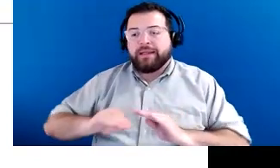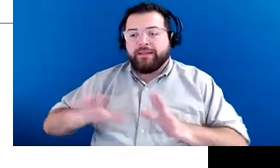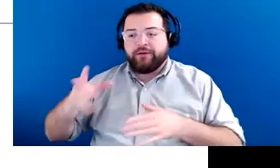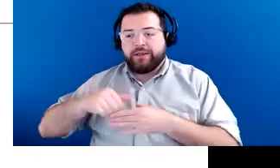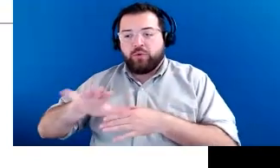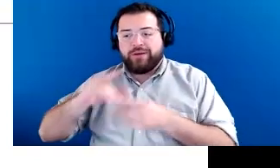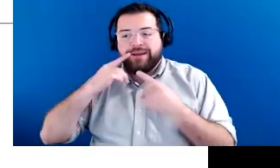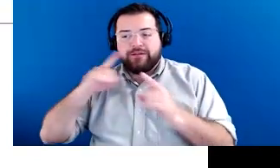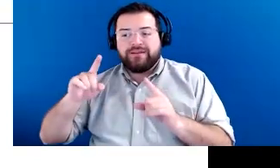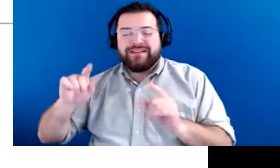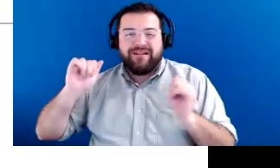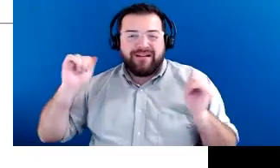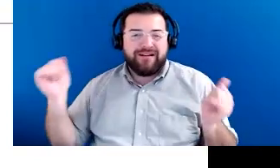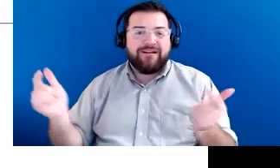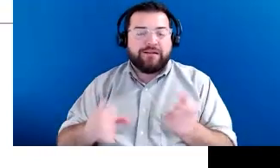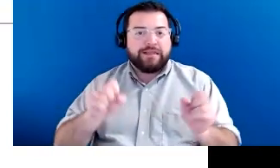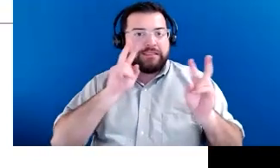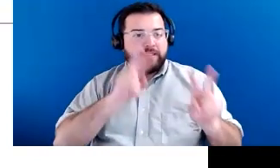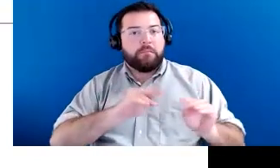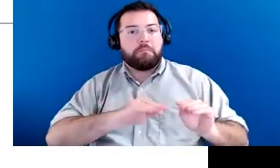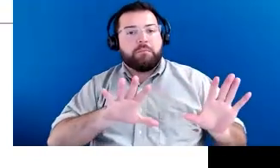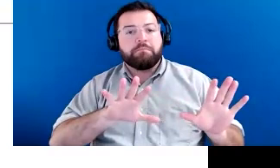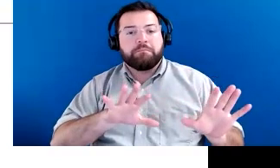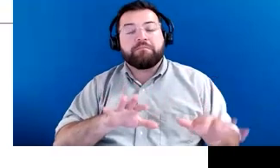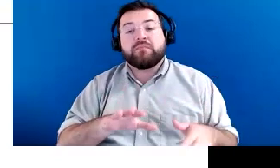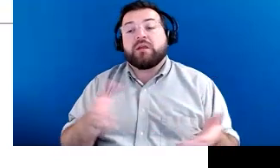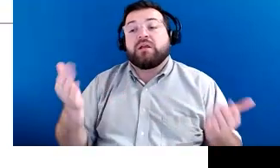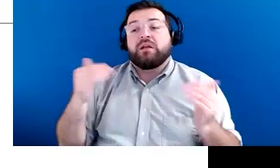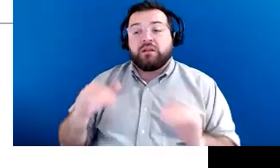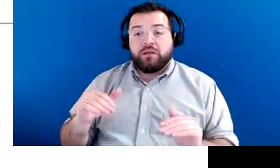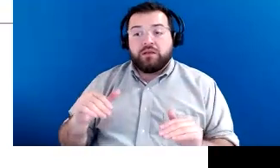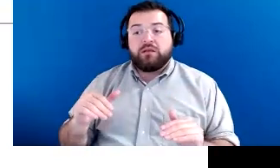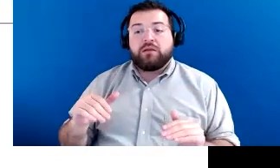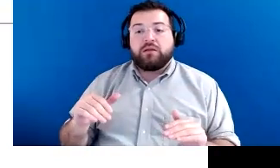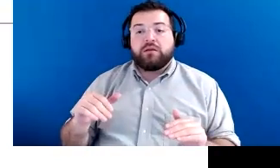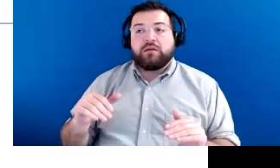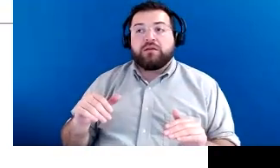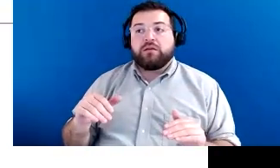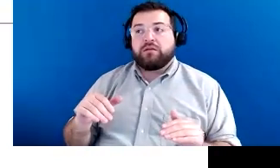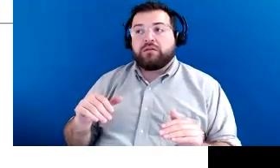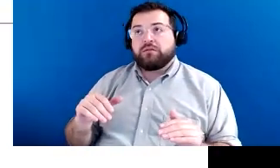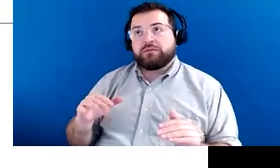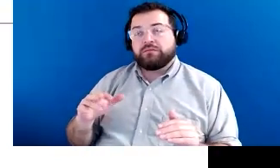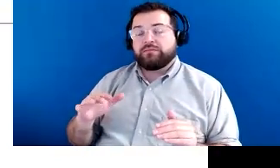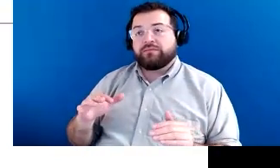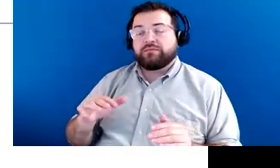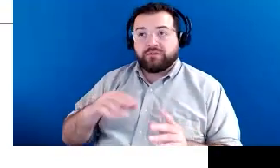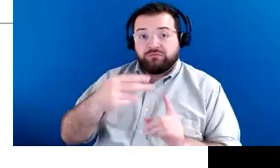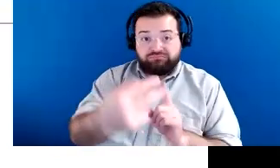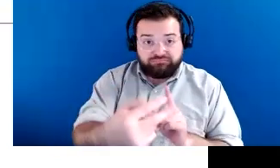Everybody realizes that, and then, another, you know, looking at it from the accreditation